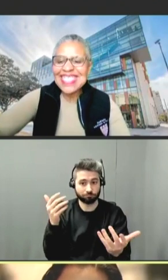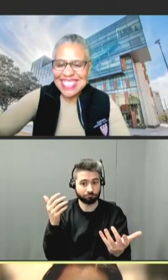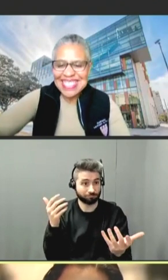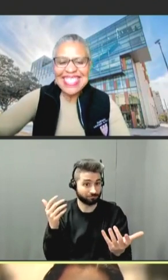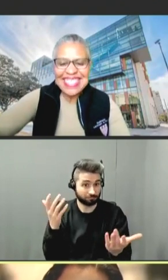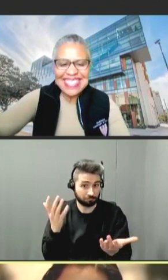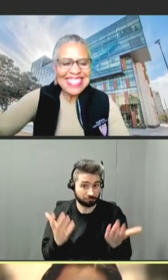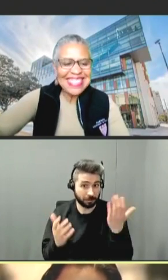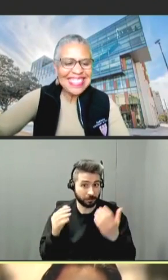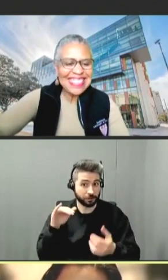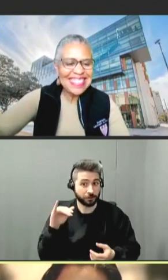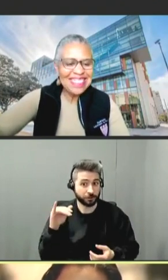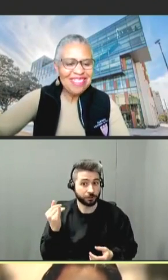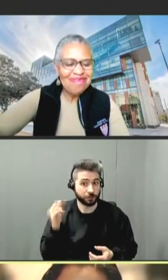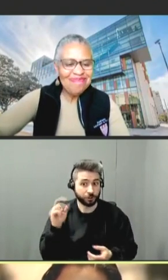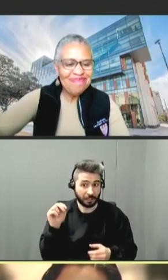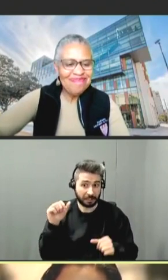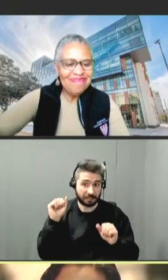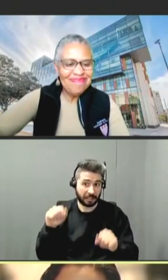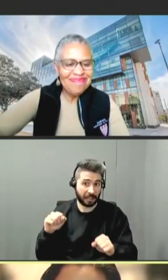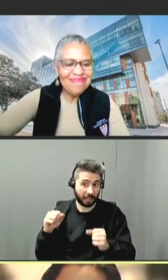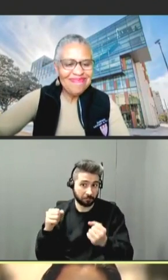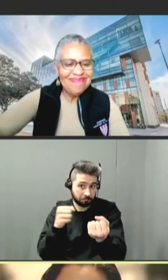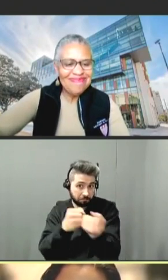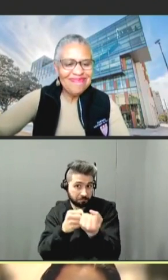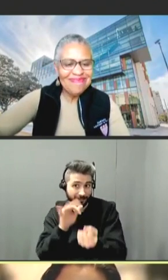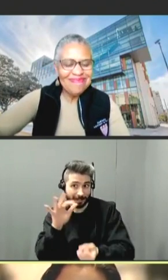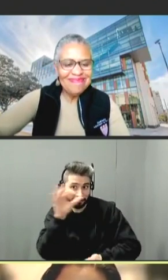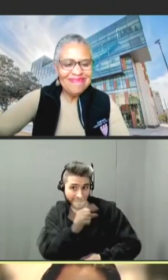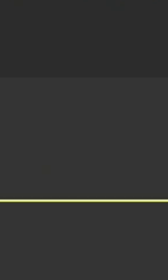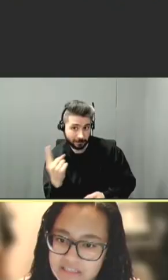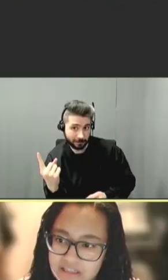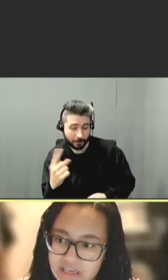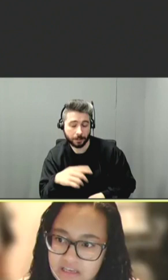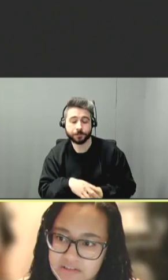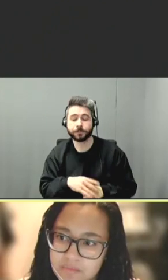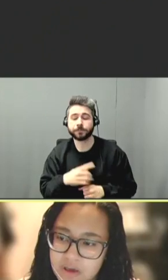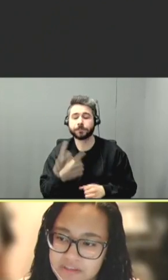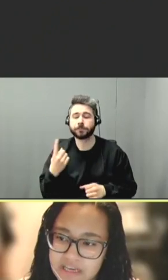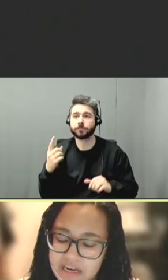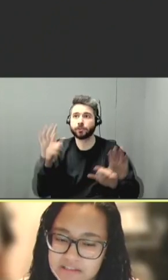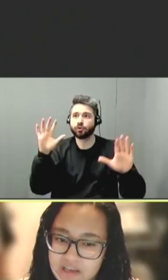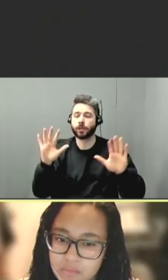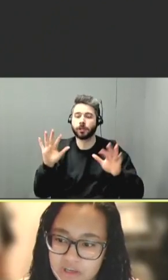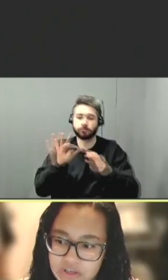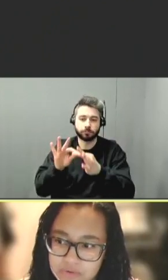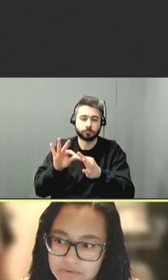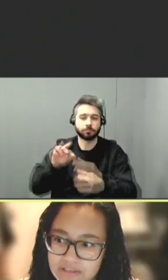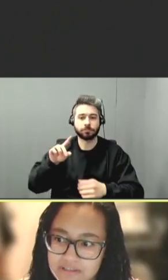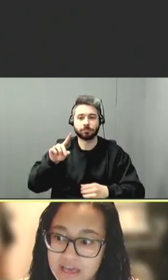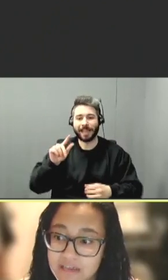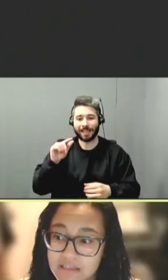Jen can supply anything I've missed. One of the fantastic things about the dataset we use is that